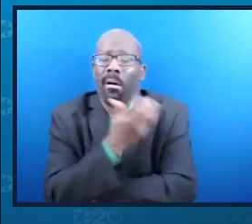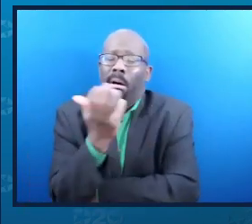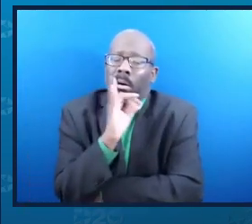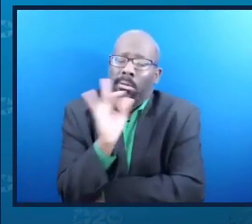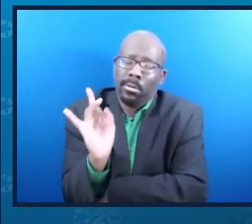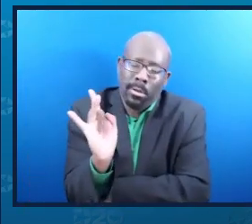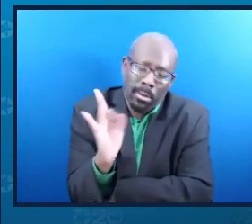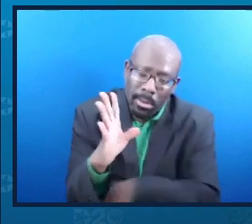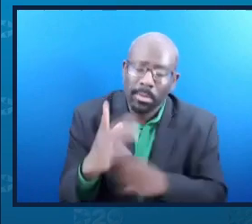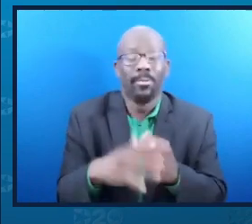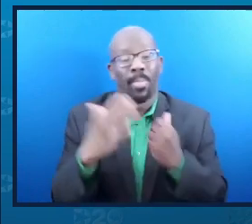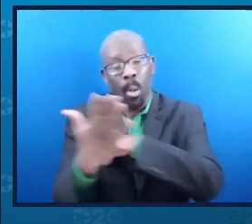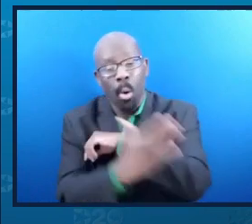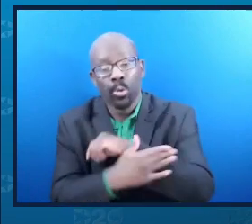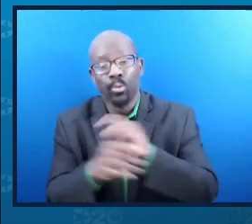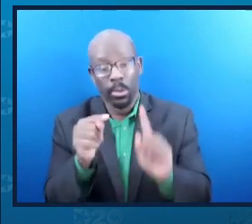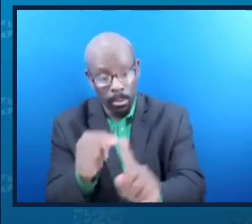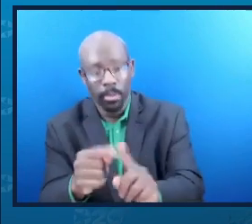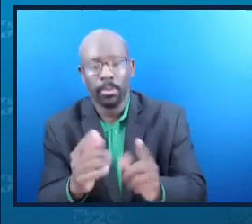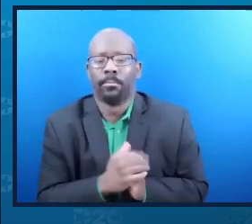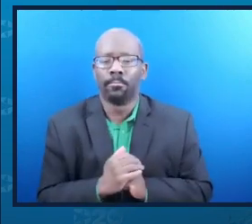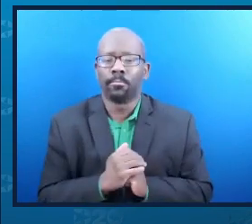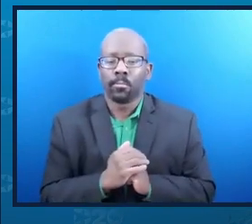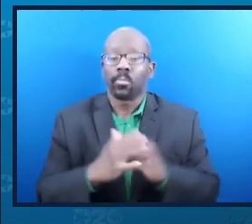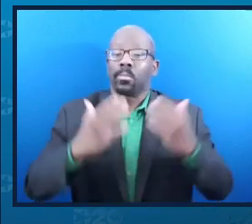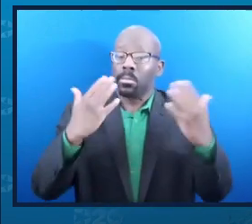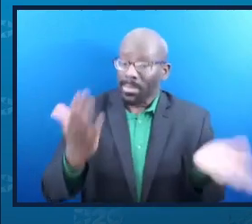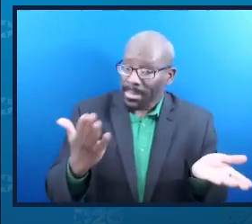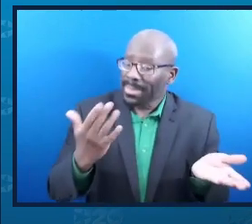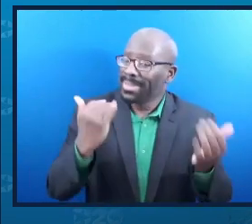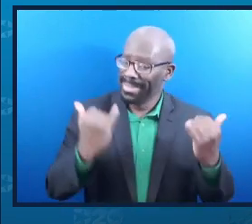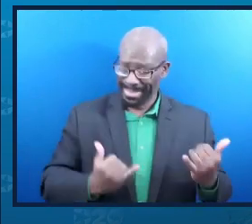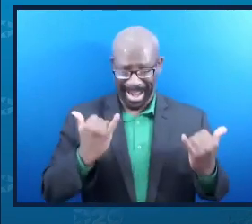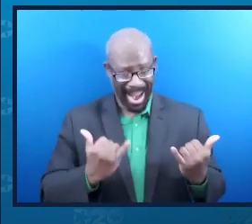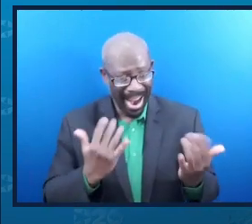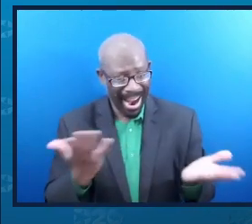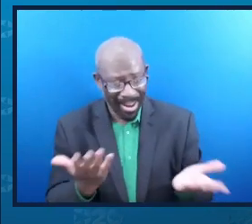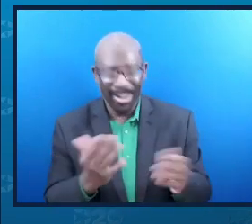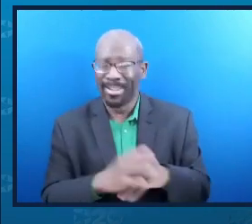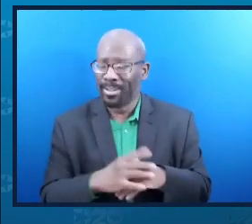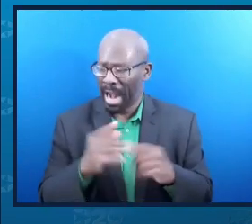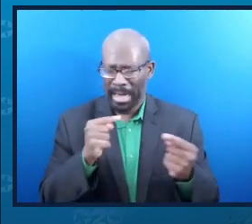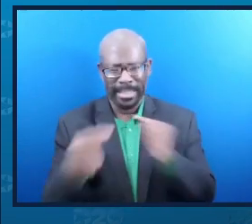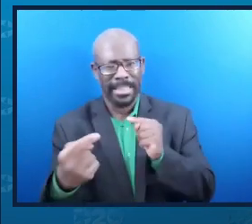LIKE NEVER BEFORE. NOW, I KNOW THAT IN TIMES OF